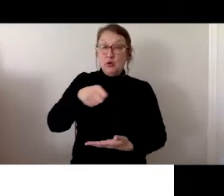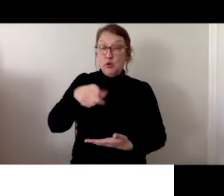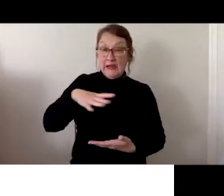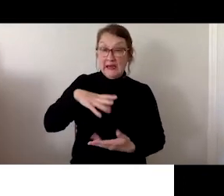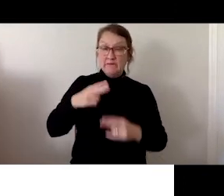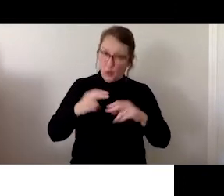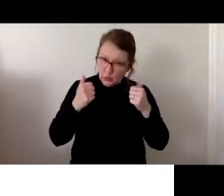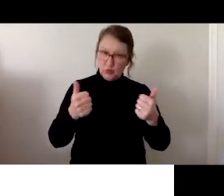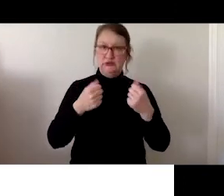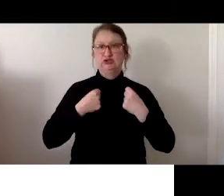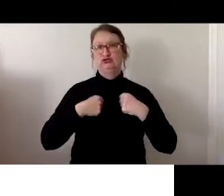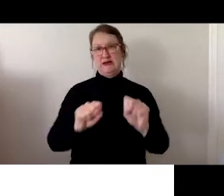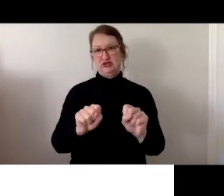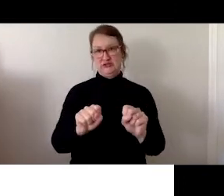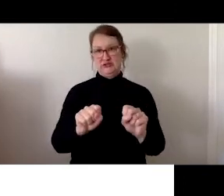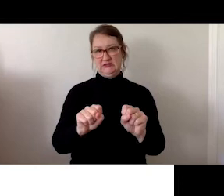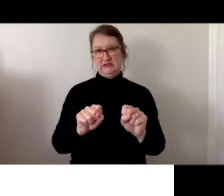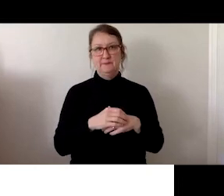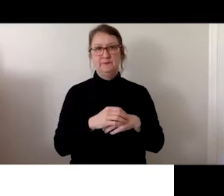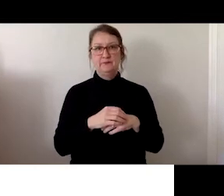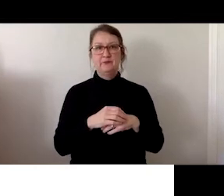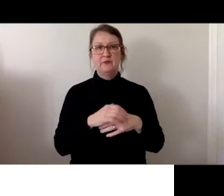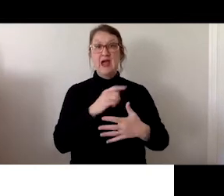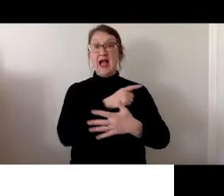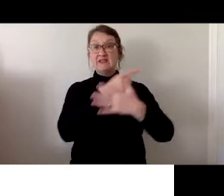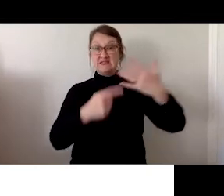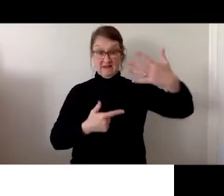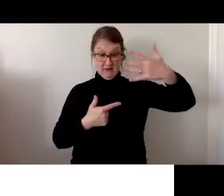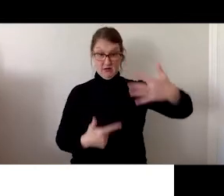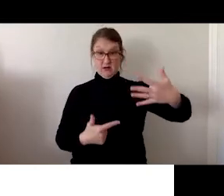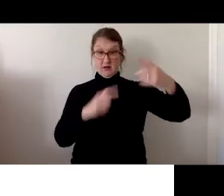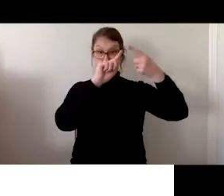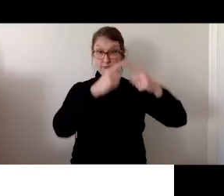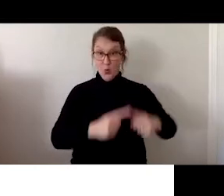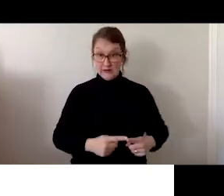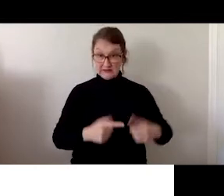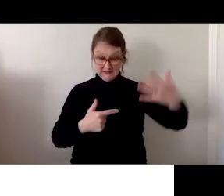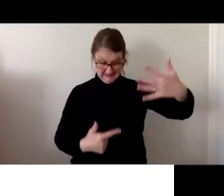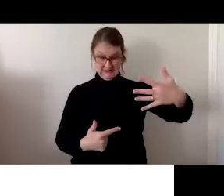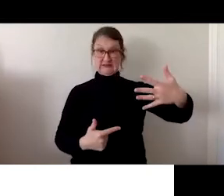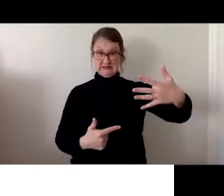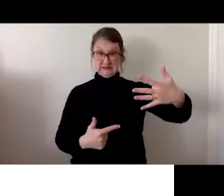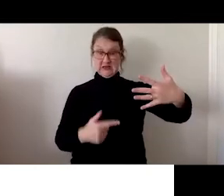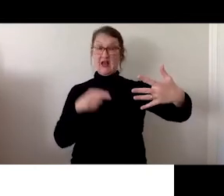I've got seven or so bullets on this slide. It's just the minimum.